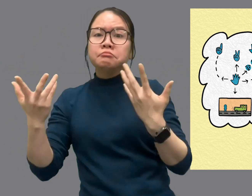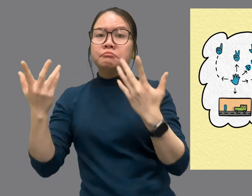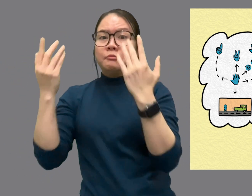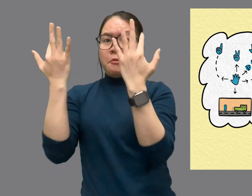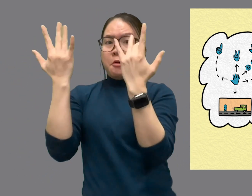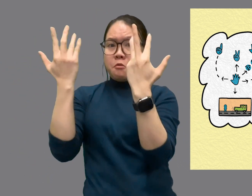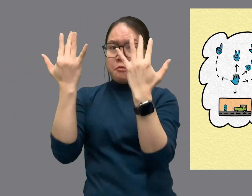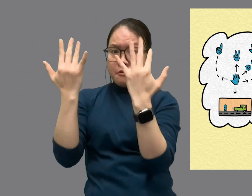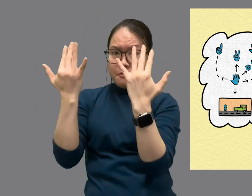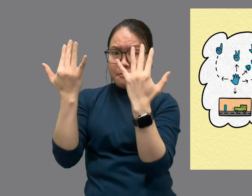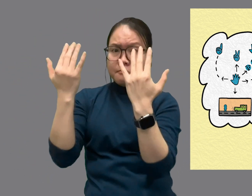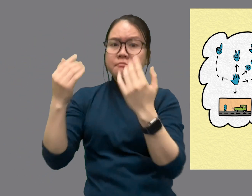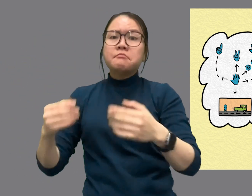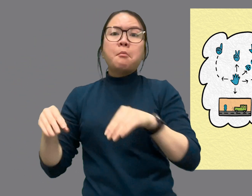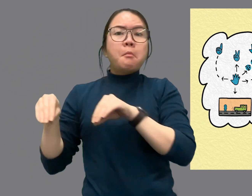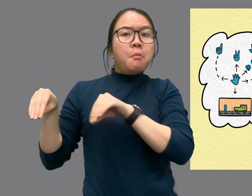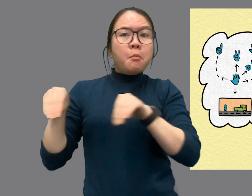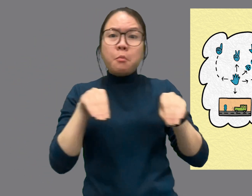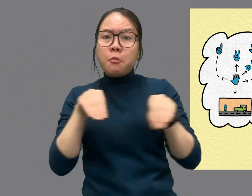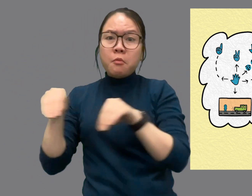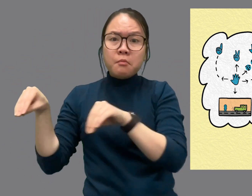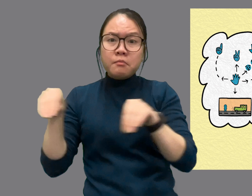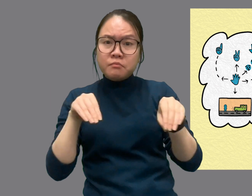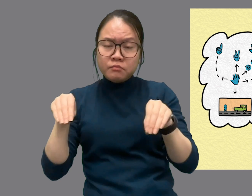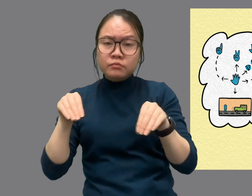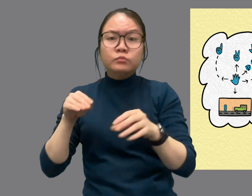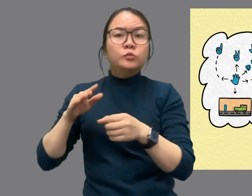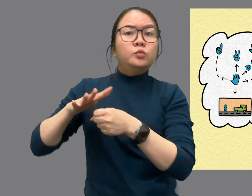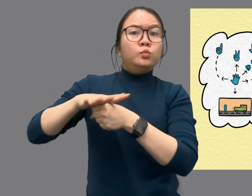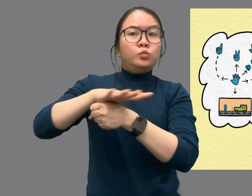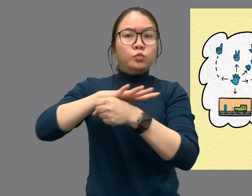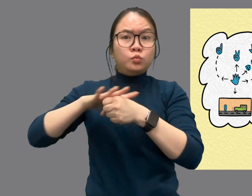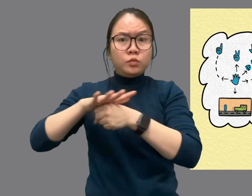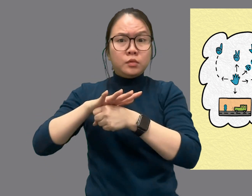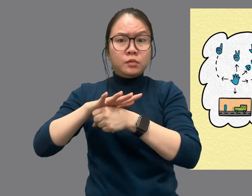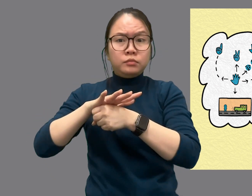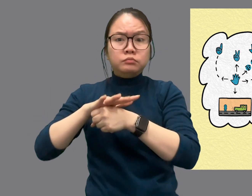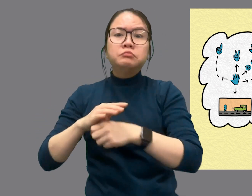structure including handshape, movement, location, facial expression, body shifts, sentence structure,